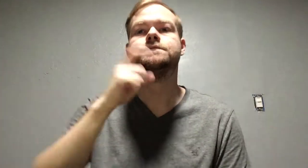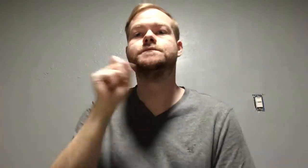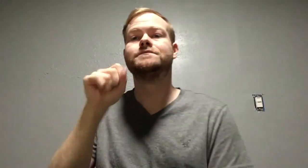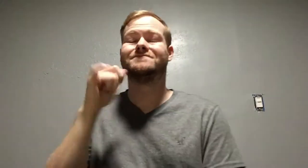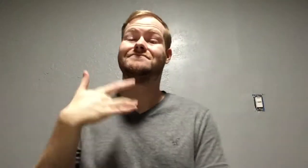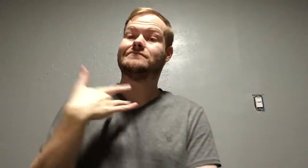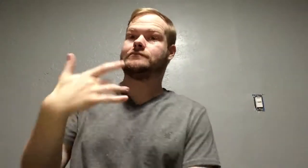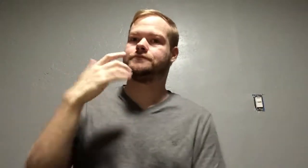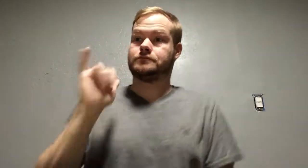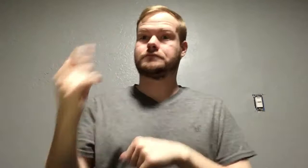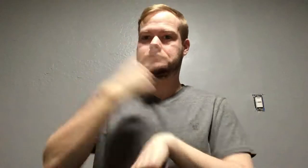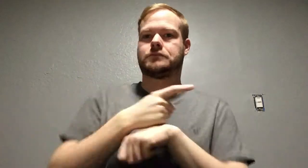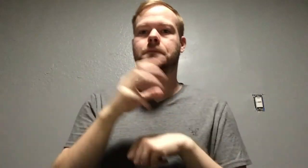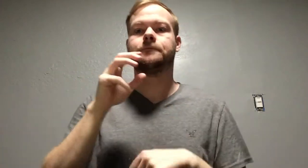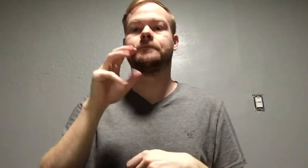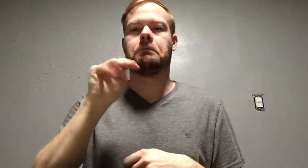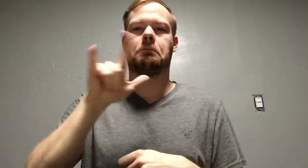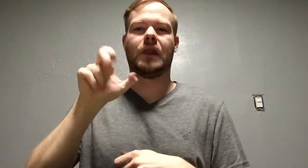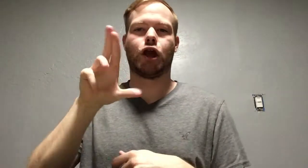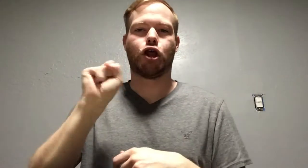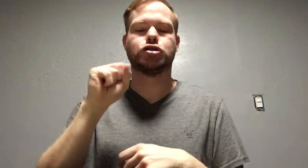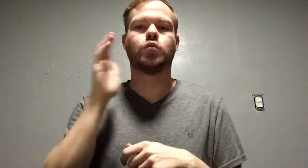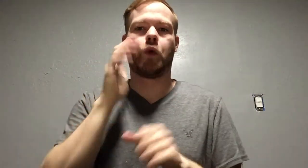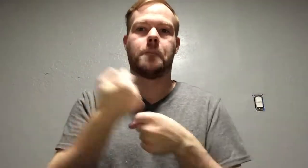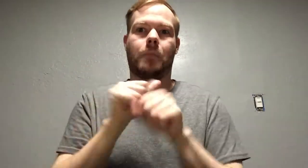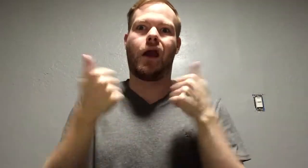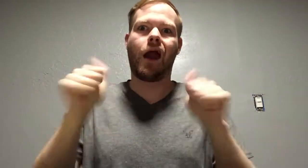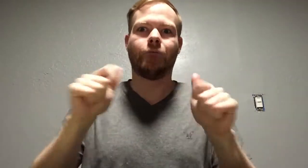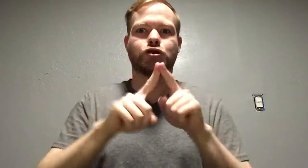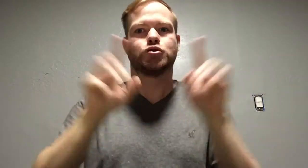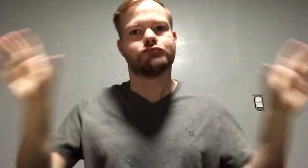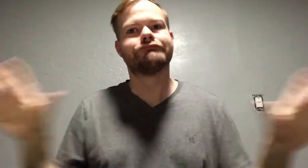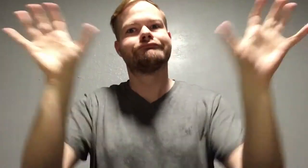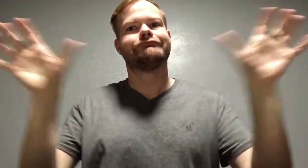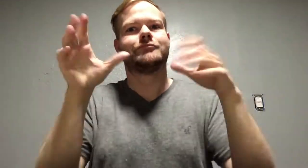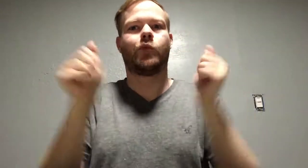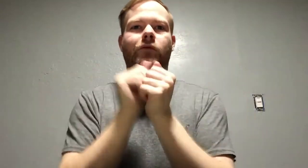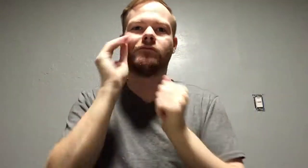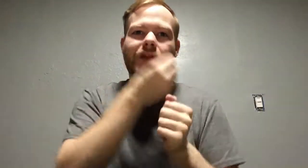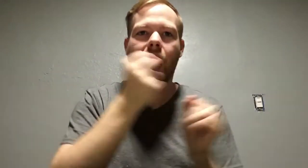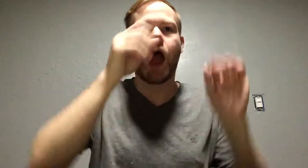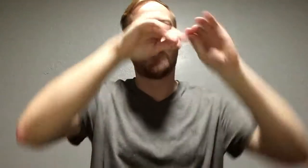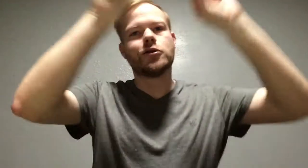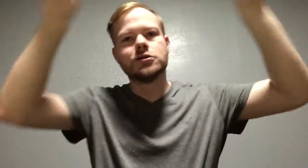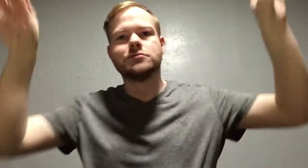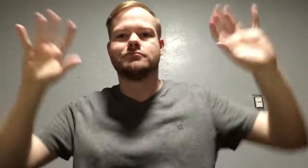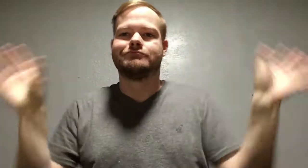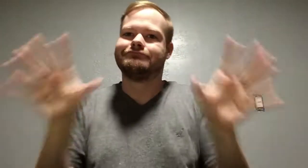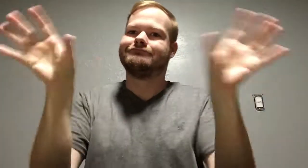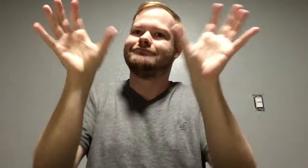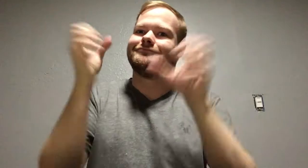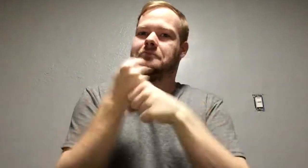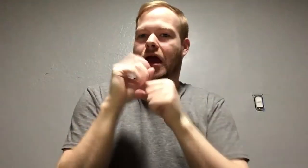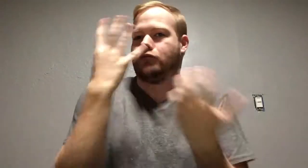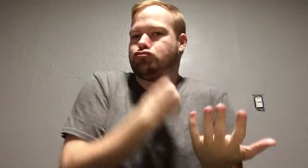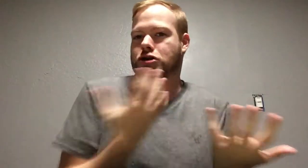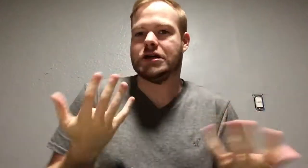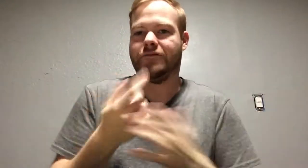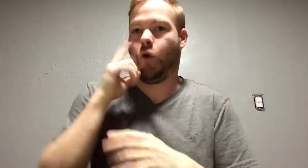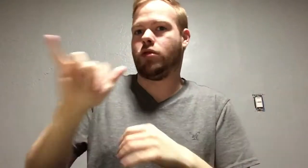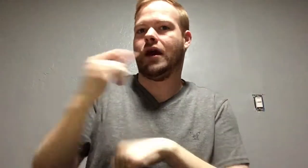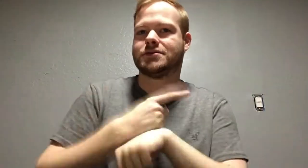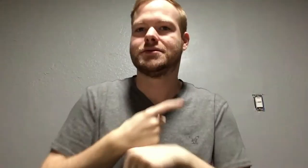It says that usually on that day, millers will make an effort to decorate them with flowers, make them pretty for that day.